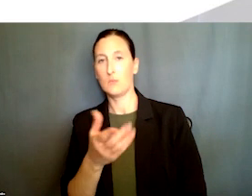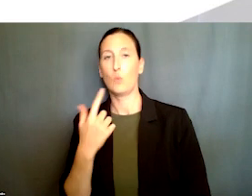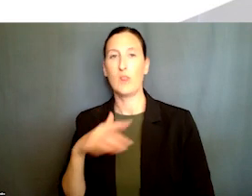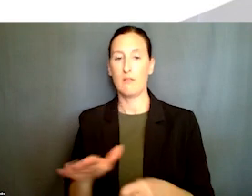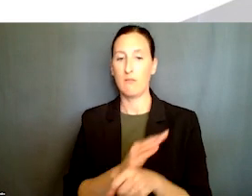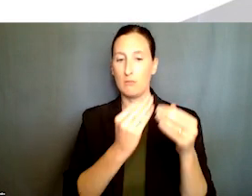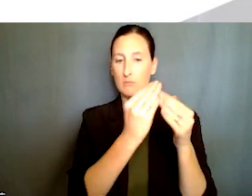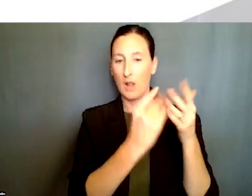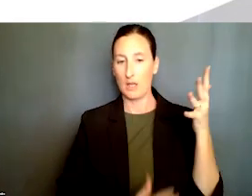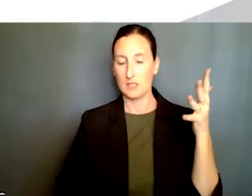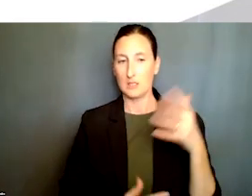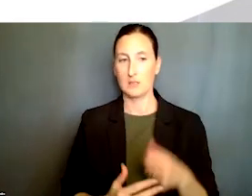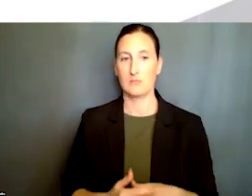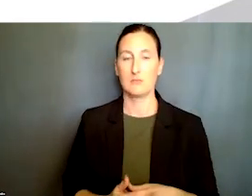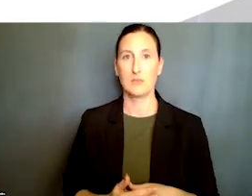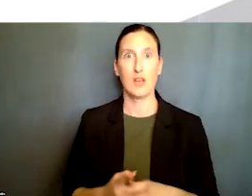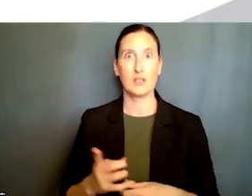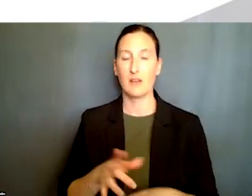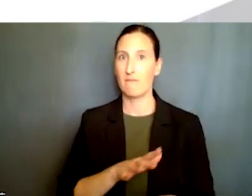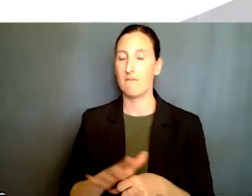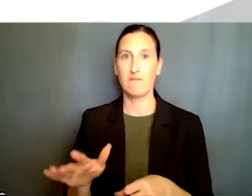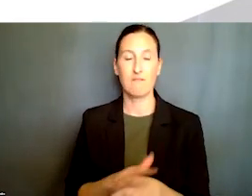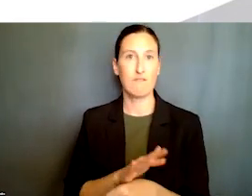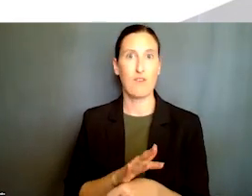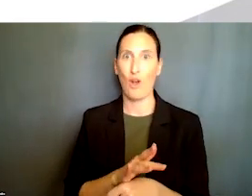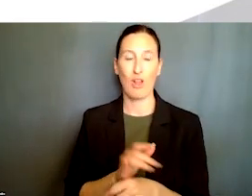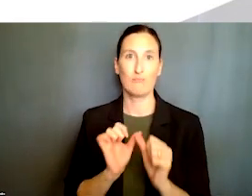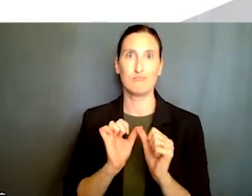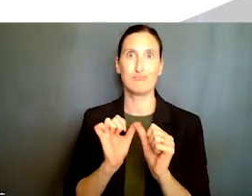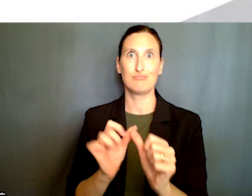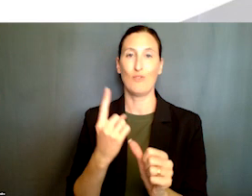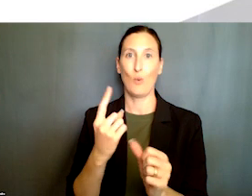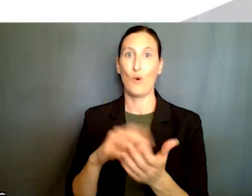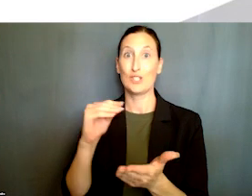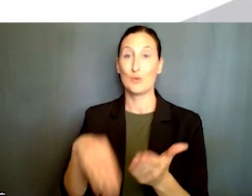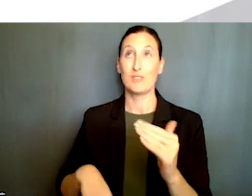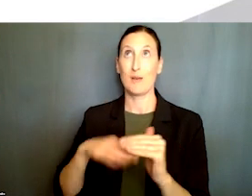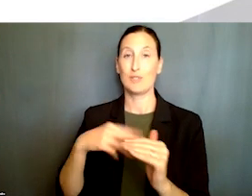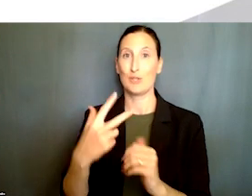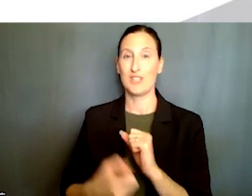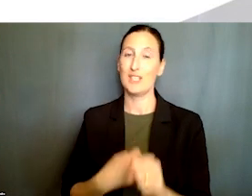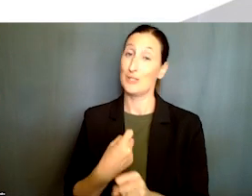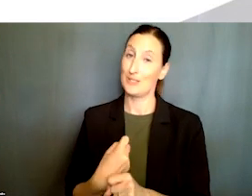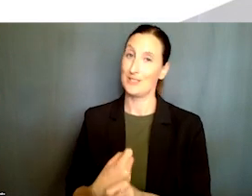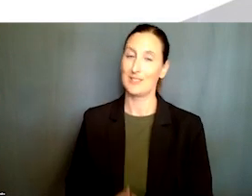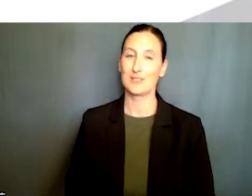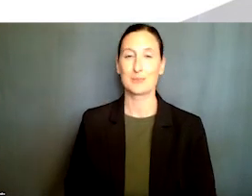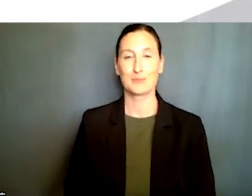Basically it's full ride for one student for two or three years, for up to three years, I think it is.